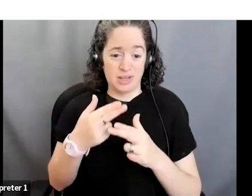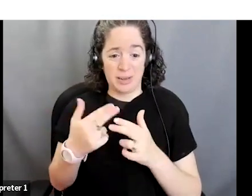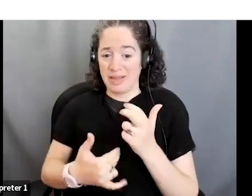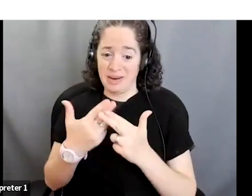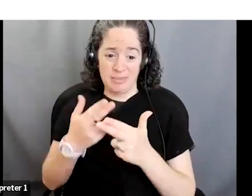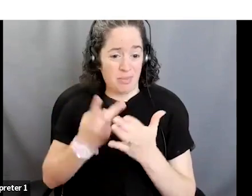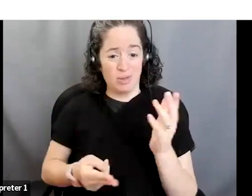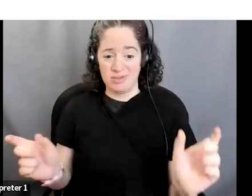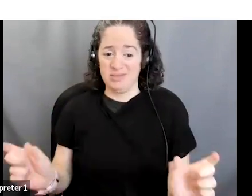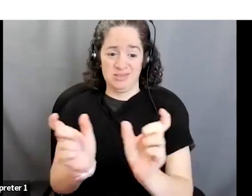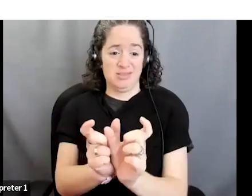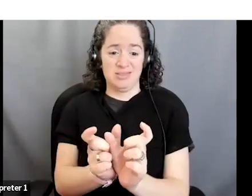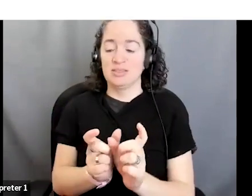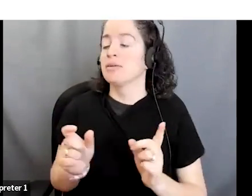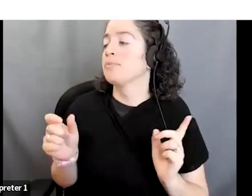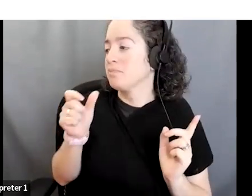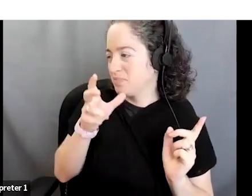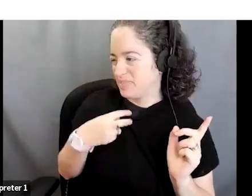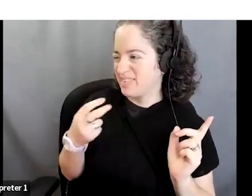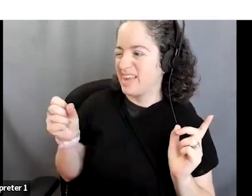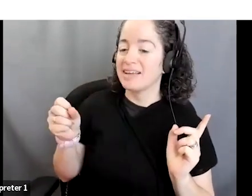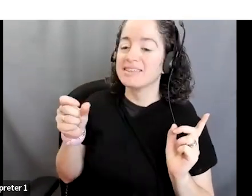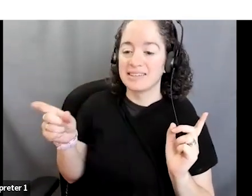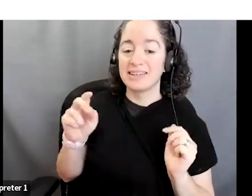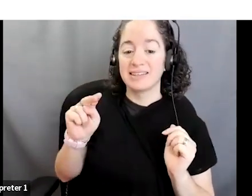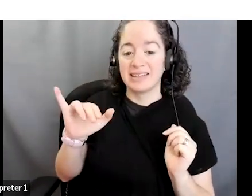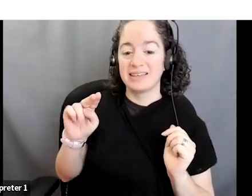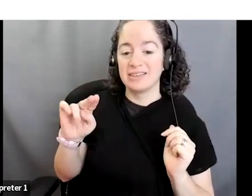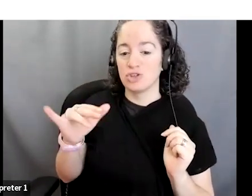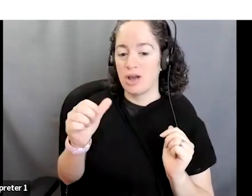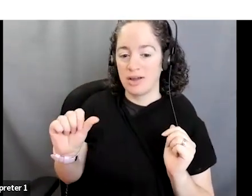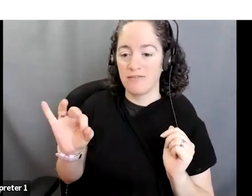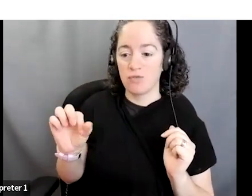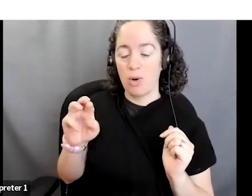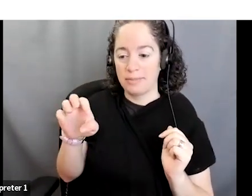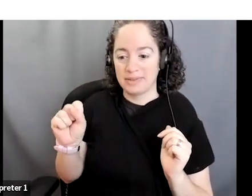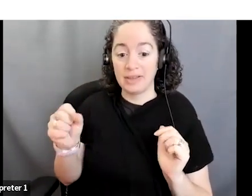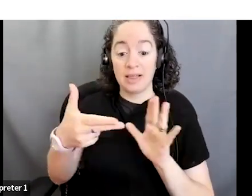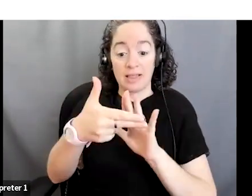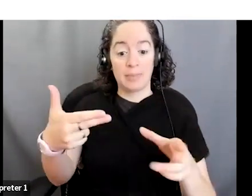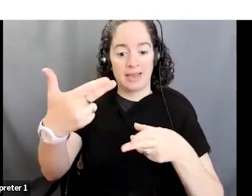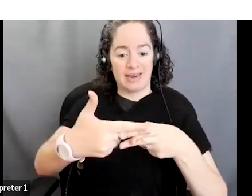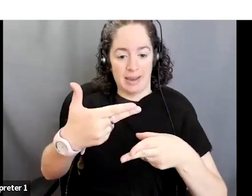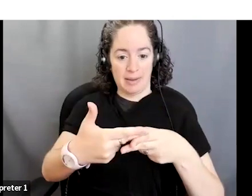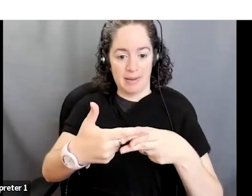On Ninja Forms, they had name as the label, and it was over two separate fields.